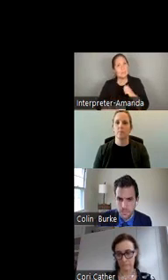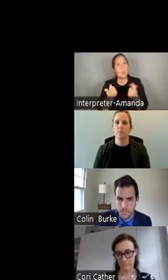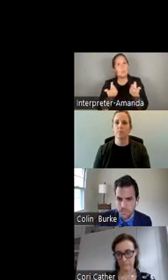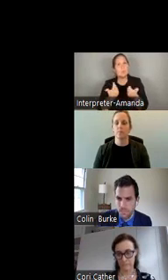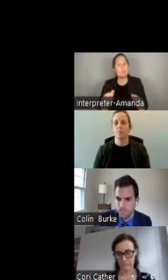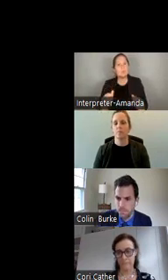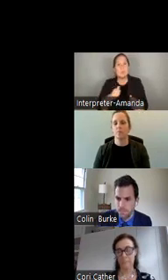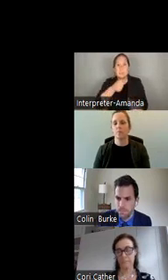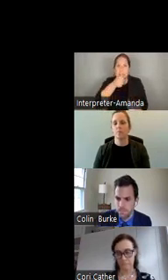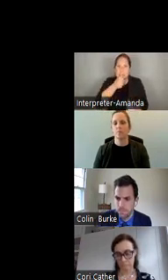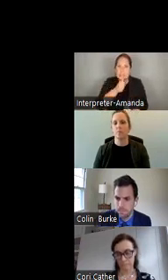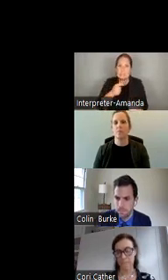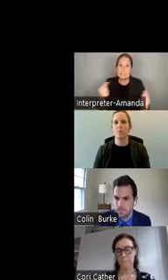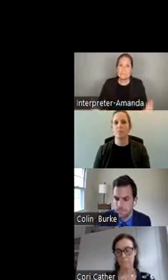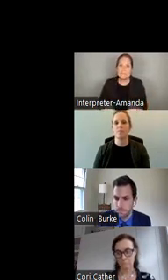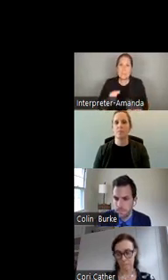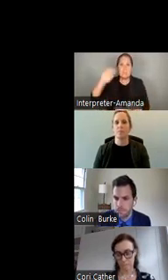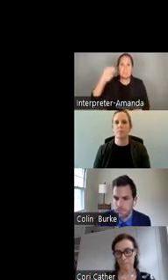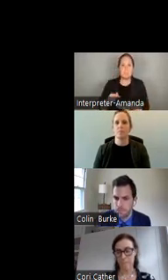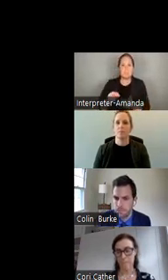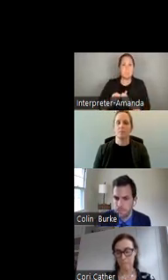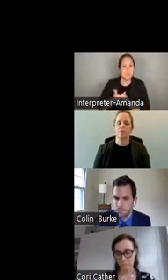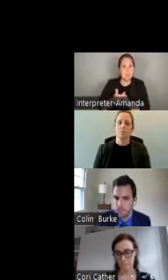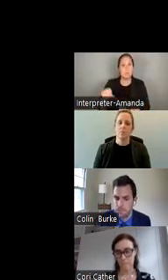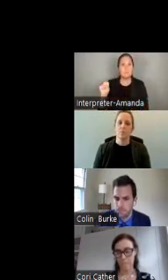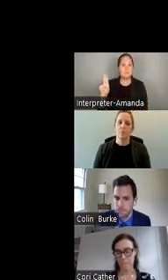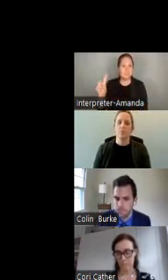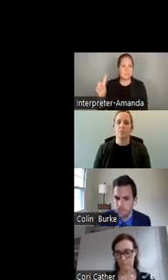suffering that they've experienced the kind of uh you know deal with the trauma they've experienced